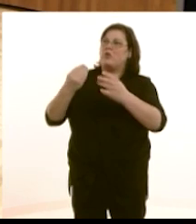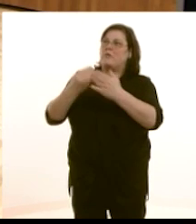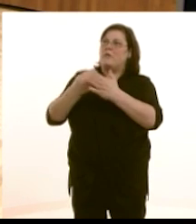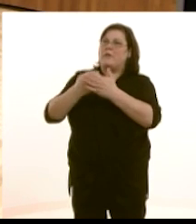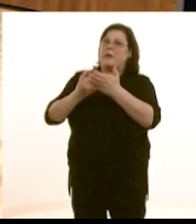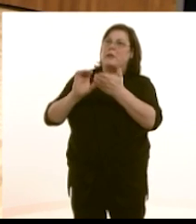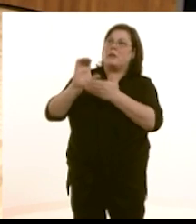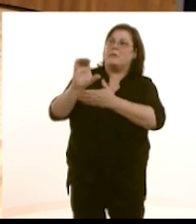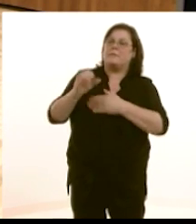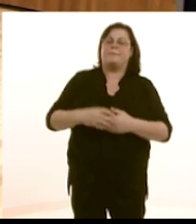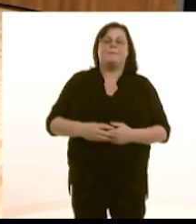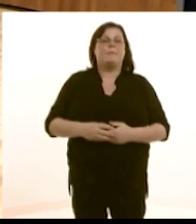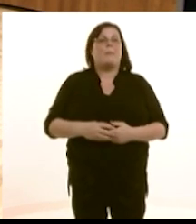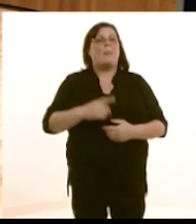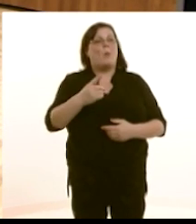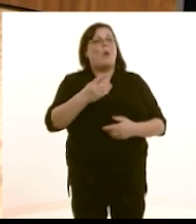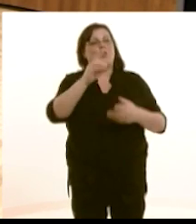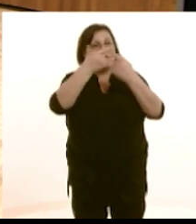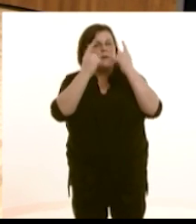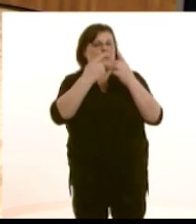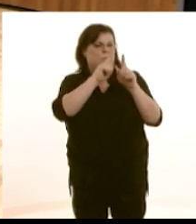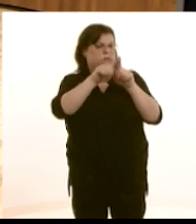Carwyn Jones: Universities receive a range of funding to support research projects, including